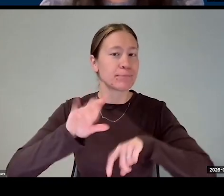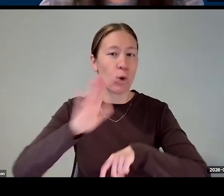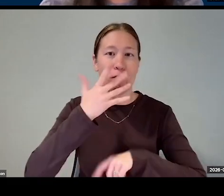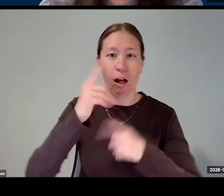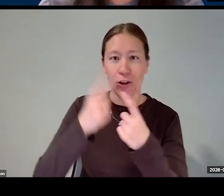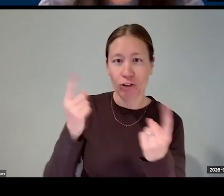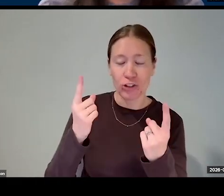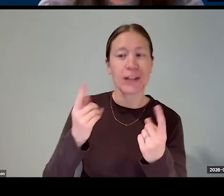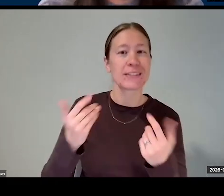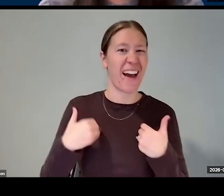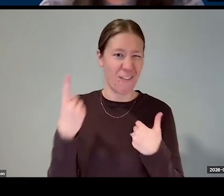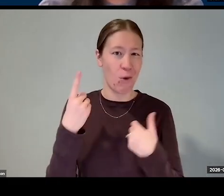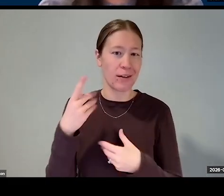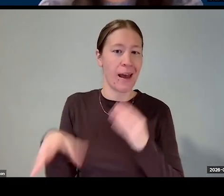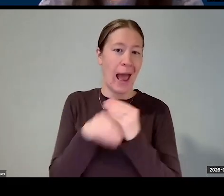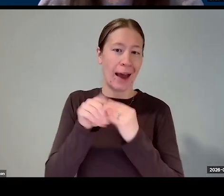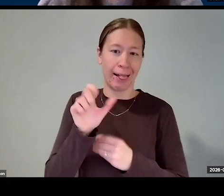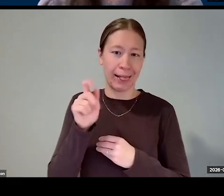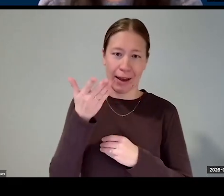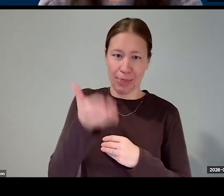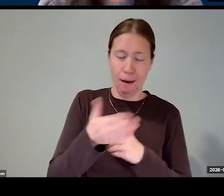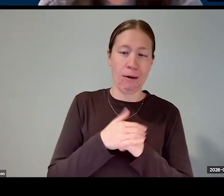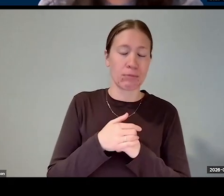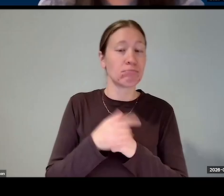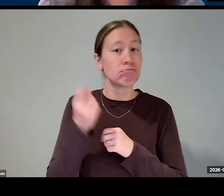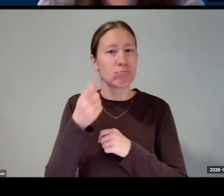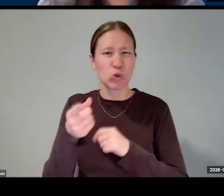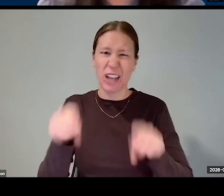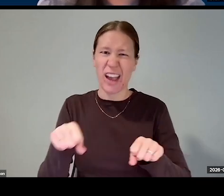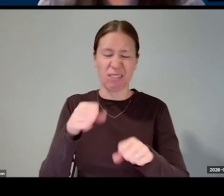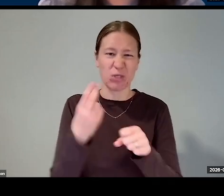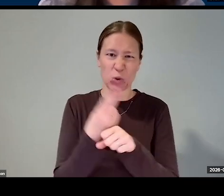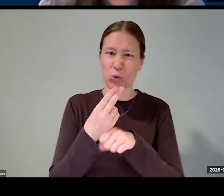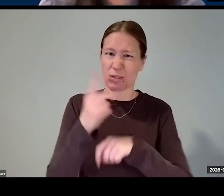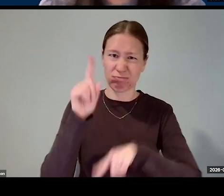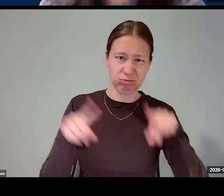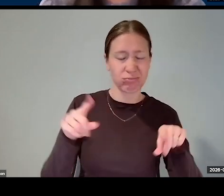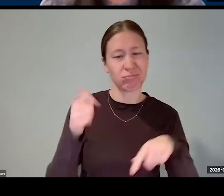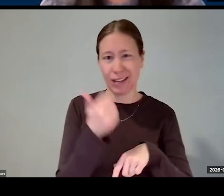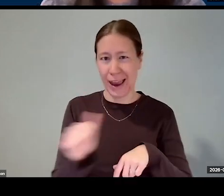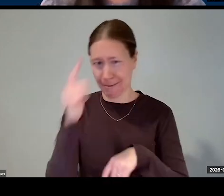with Google, but you can use whichever tool that you like. Contrast checkers will generate